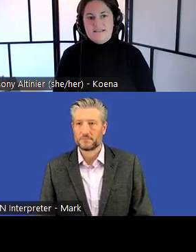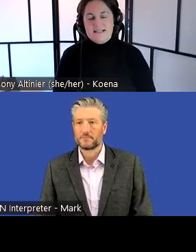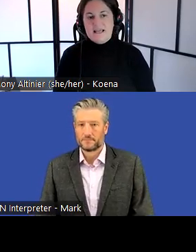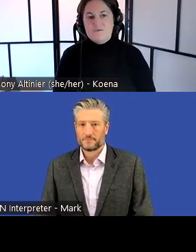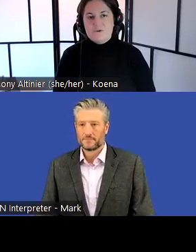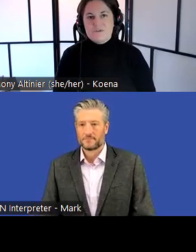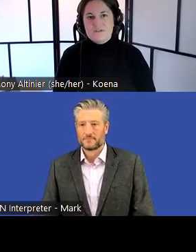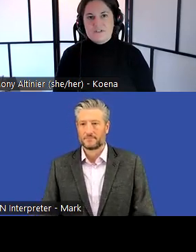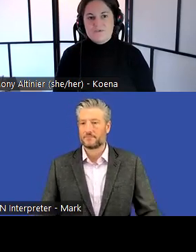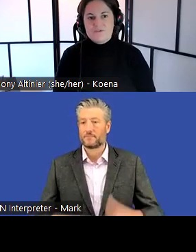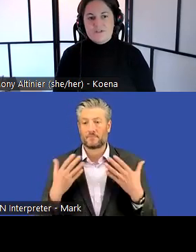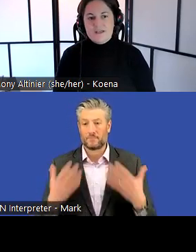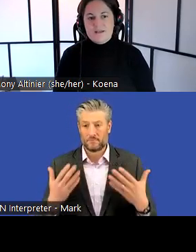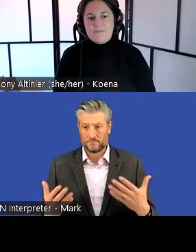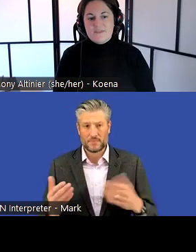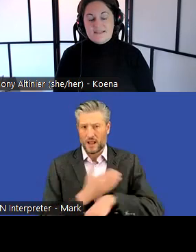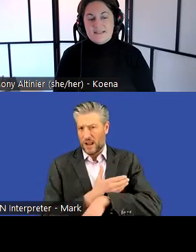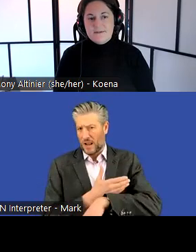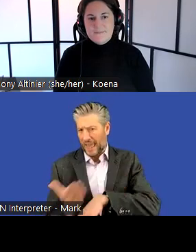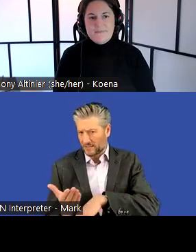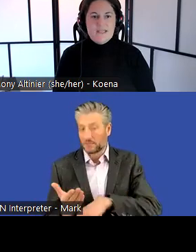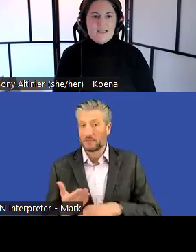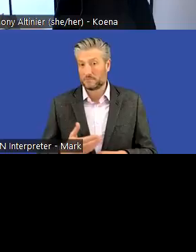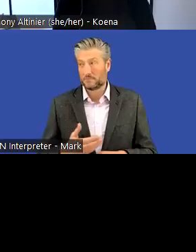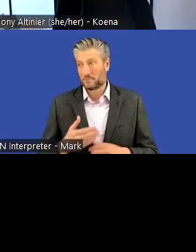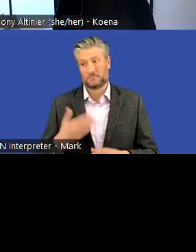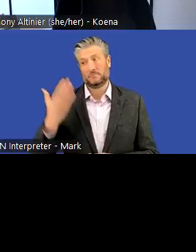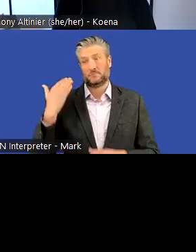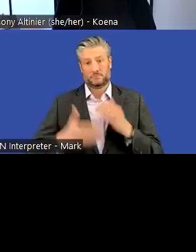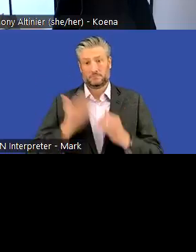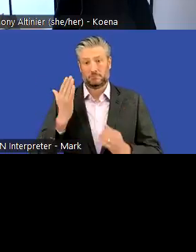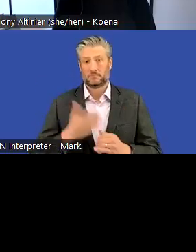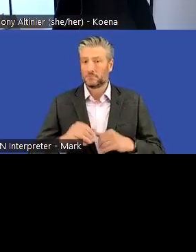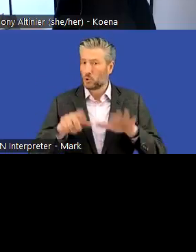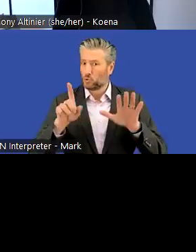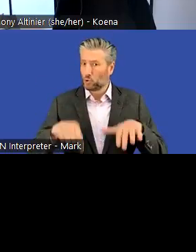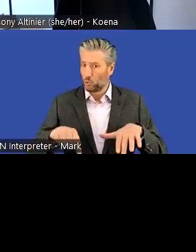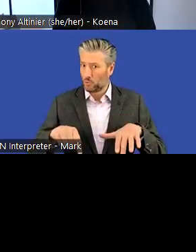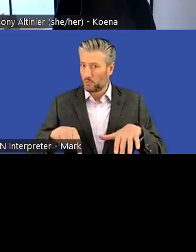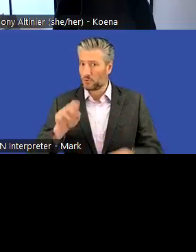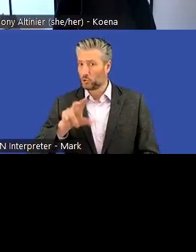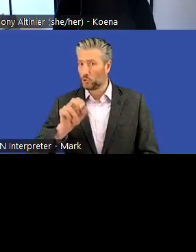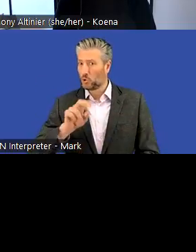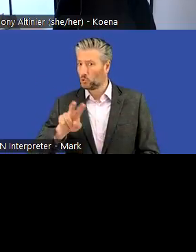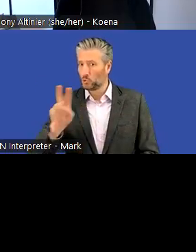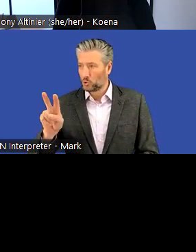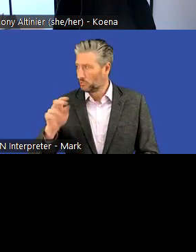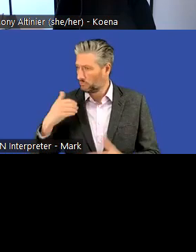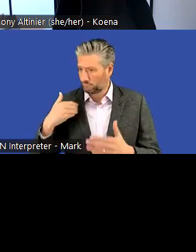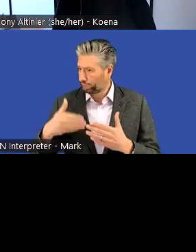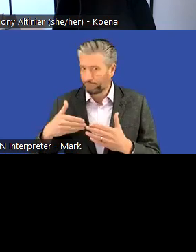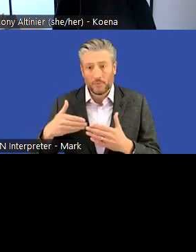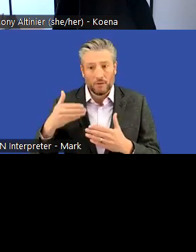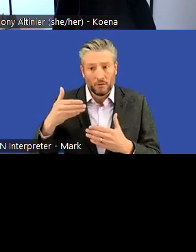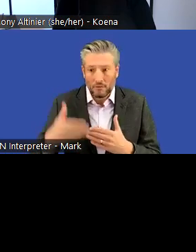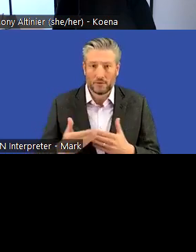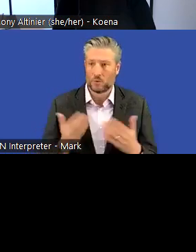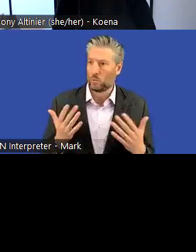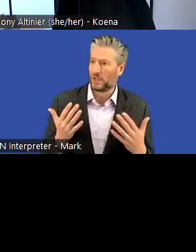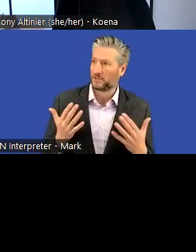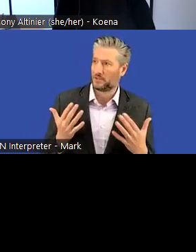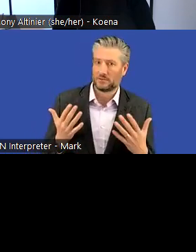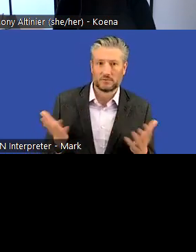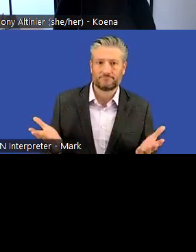The deadline was June of this year, but we're still waiting so I hope in the beginning of